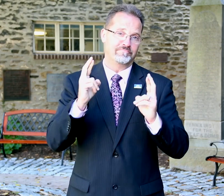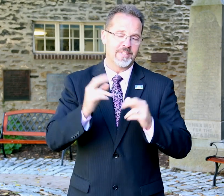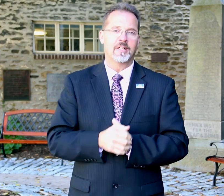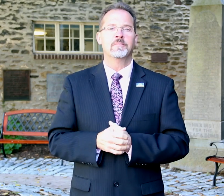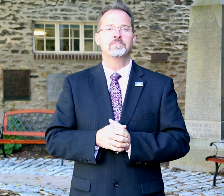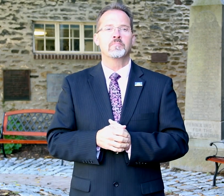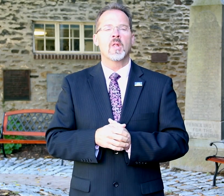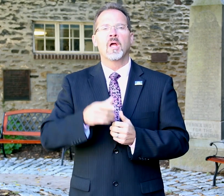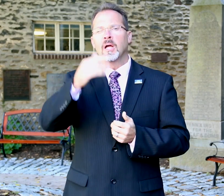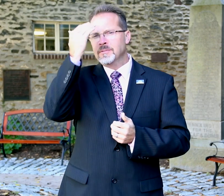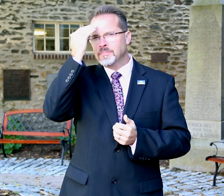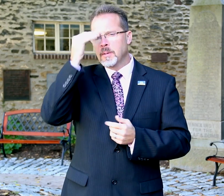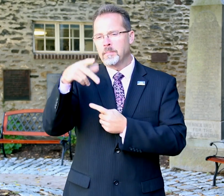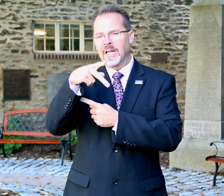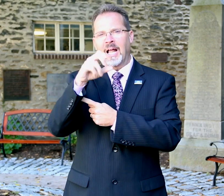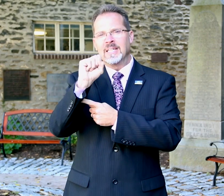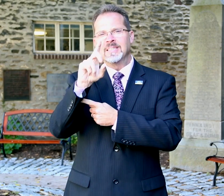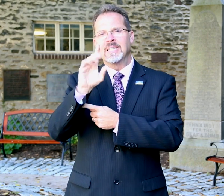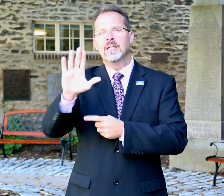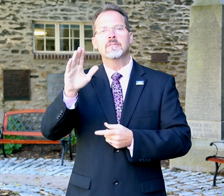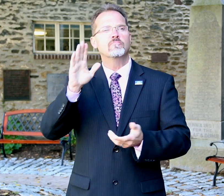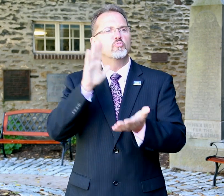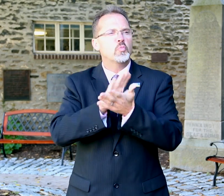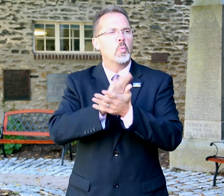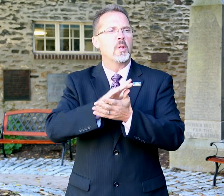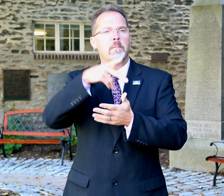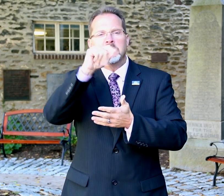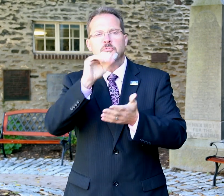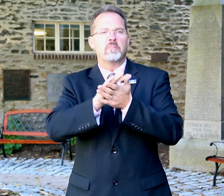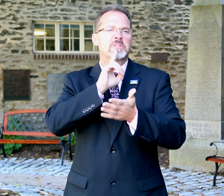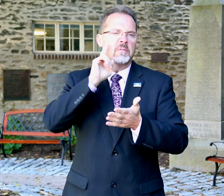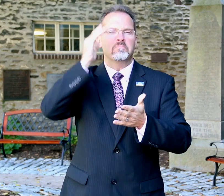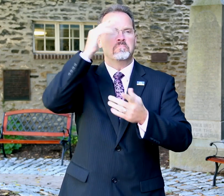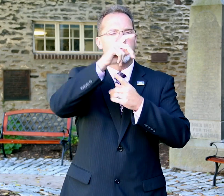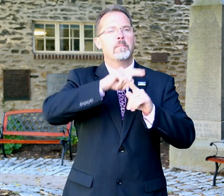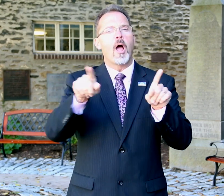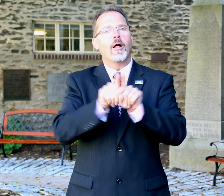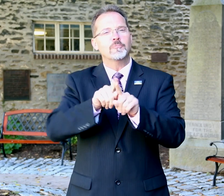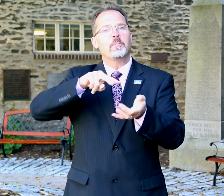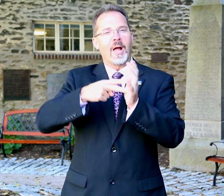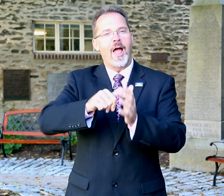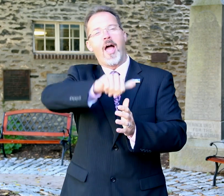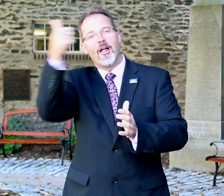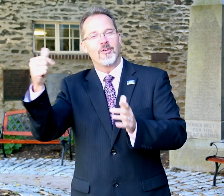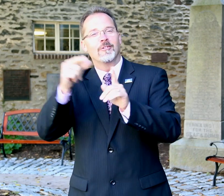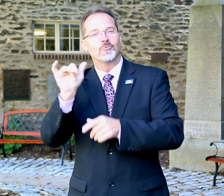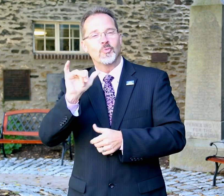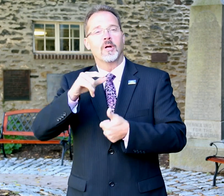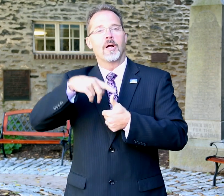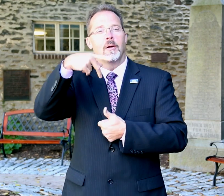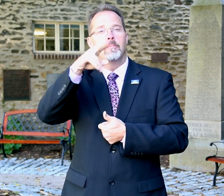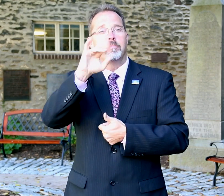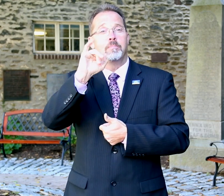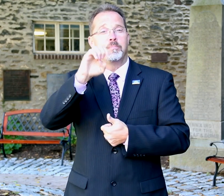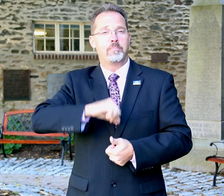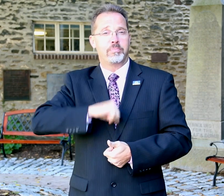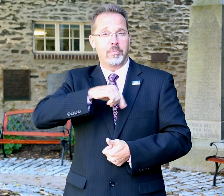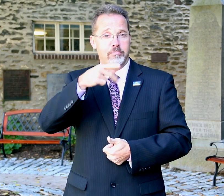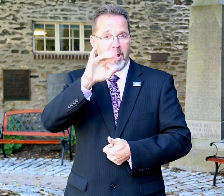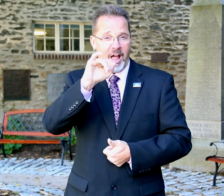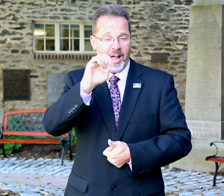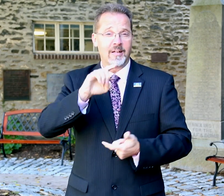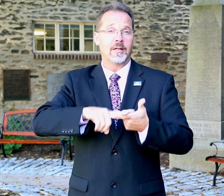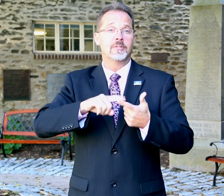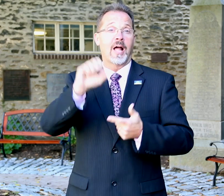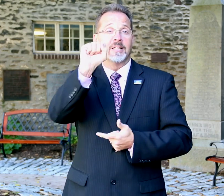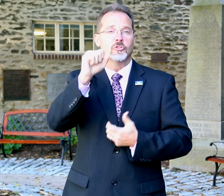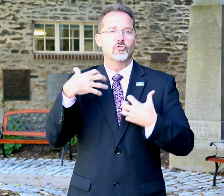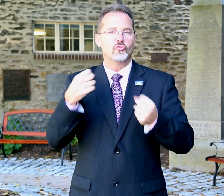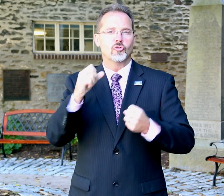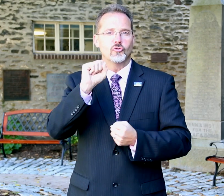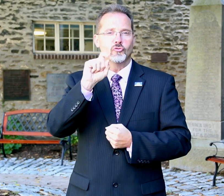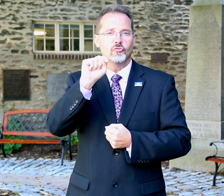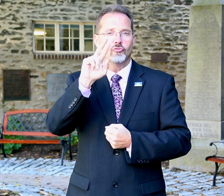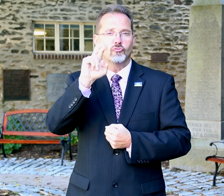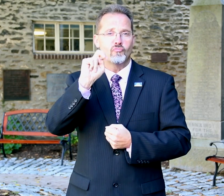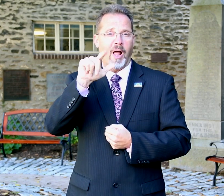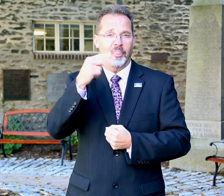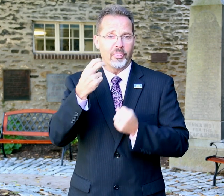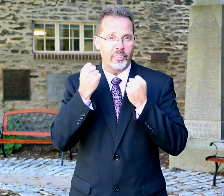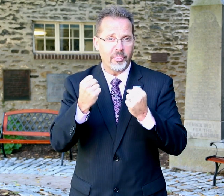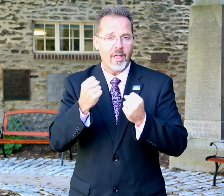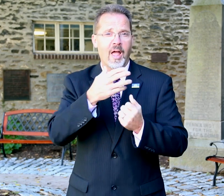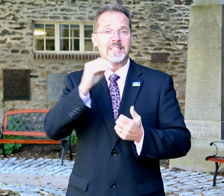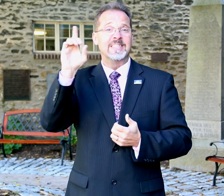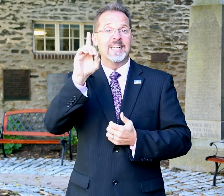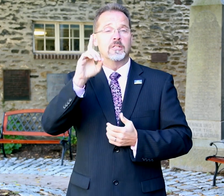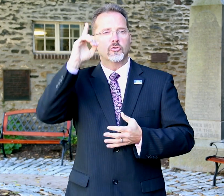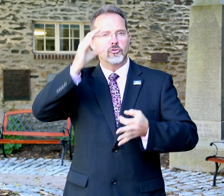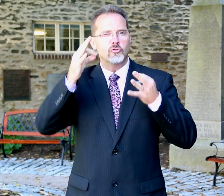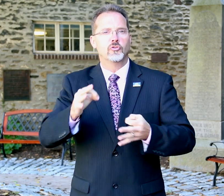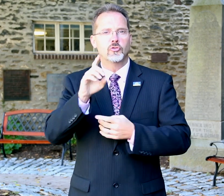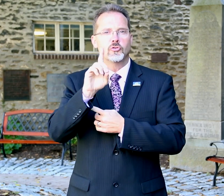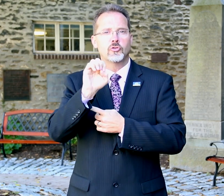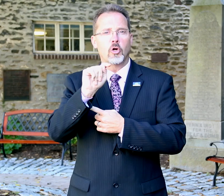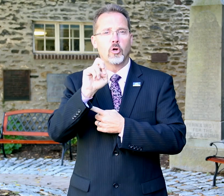You know, PSD stands for our school for the deaf, but it has another meaning... "P"=Pride, "S"=Strength, "D"=Determination.